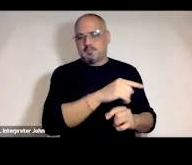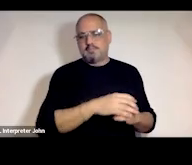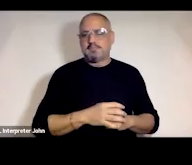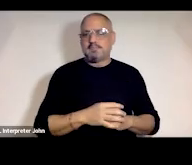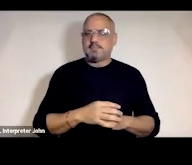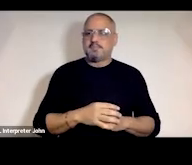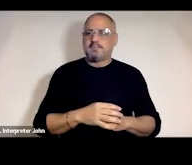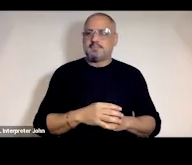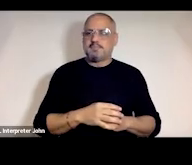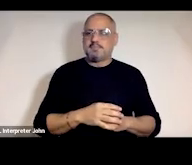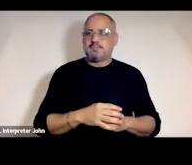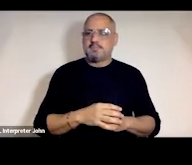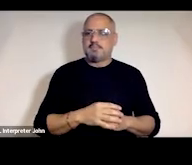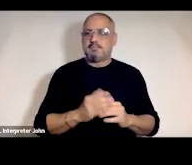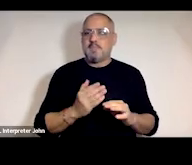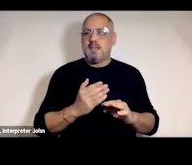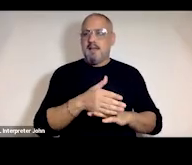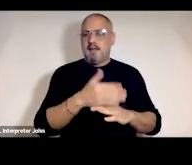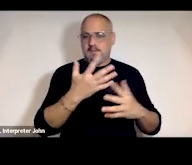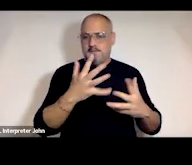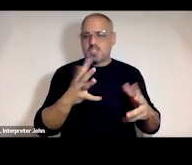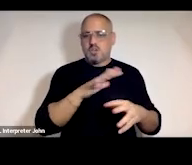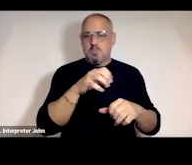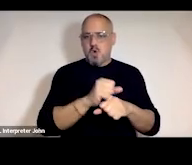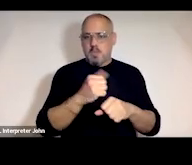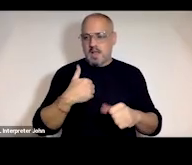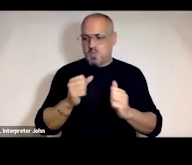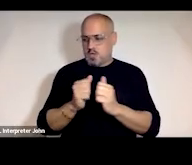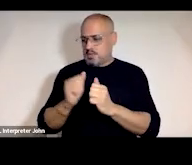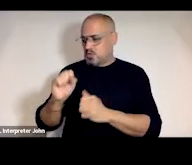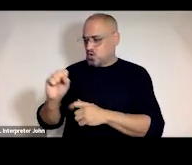So after you had your appointment with Social Security,